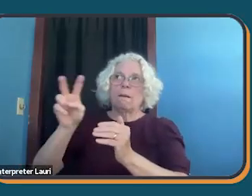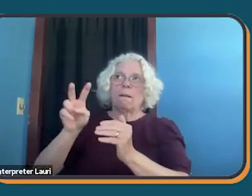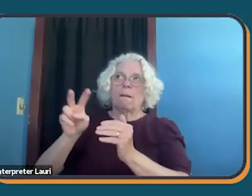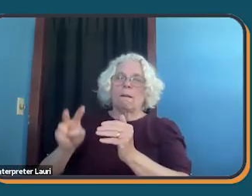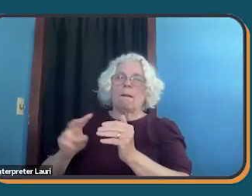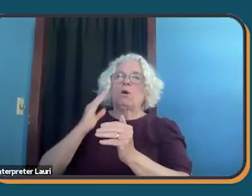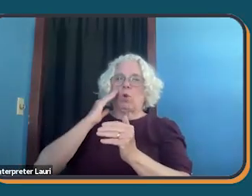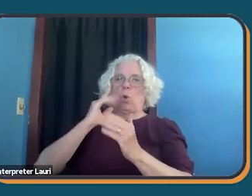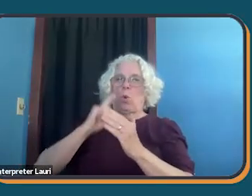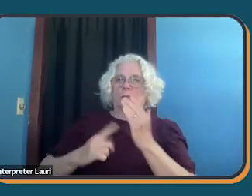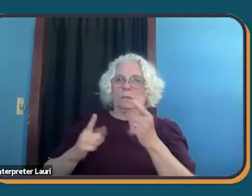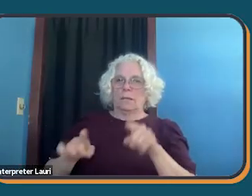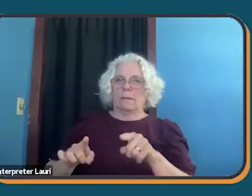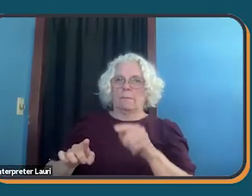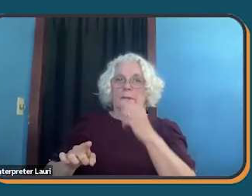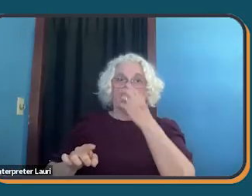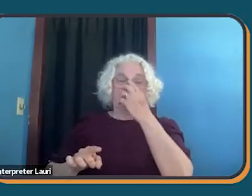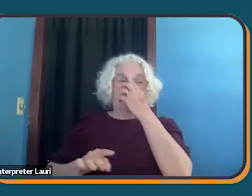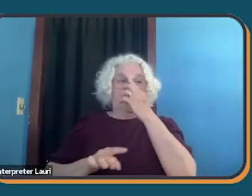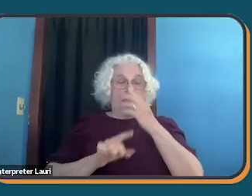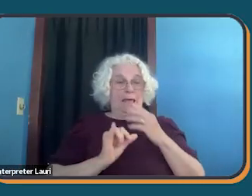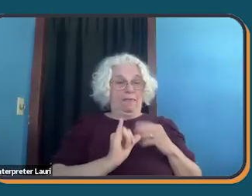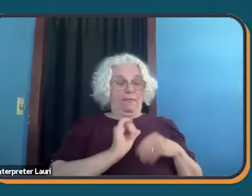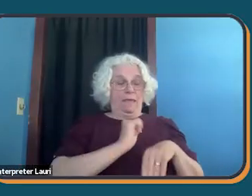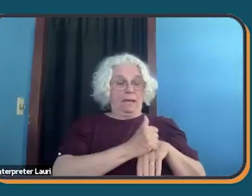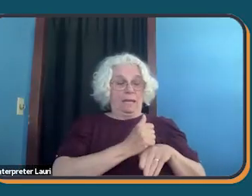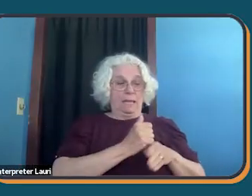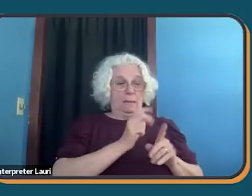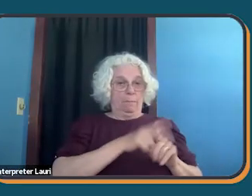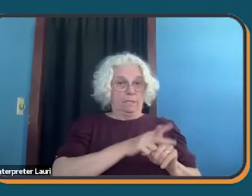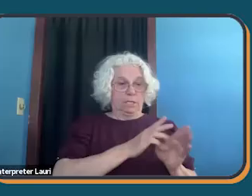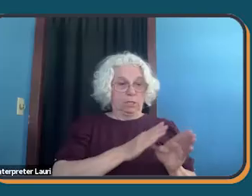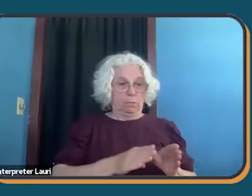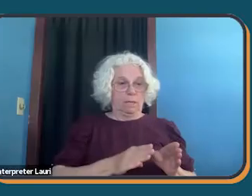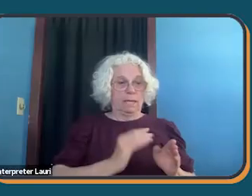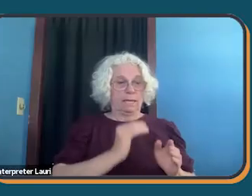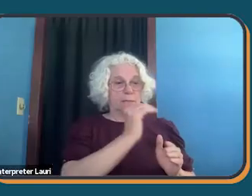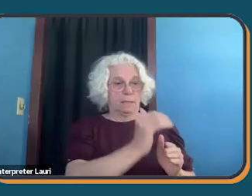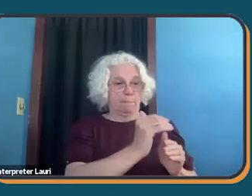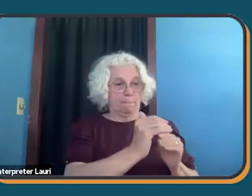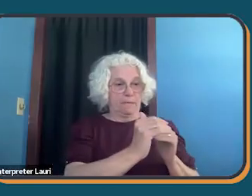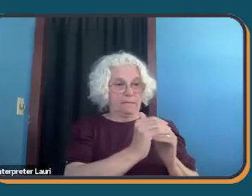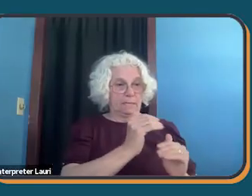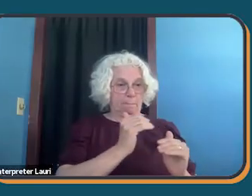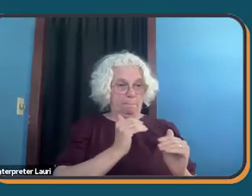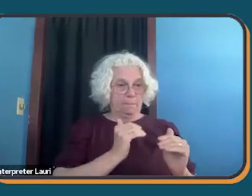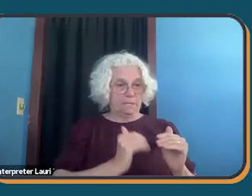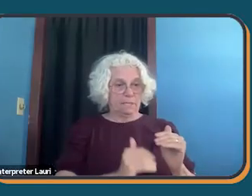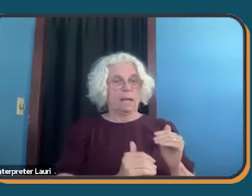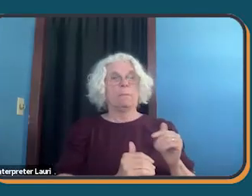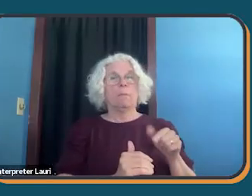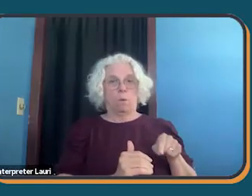And then the implementation plan gives you step-by-step guidance and you can follow along with a checklist to make sure you...